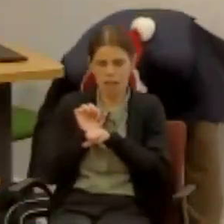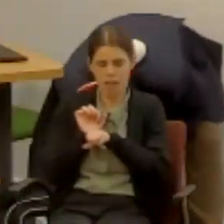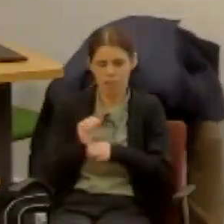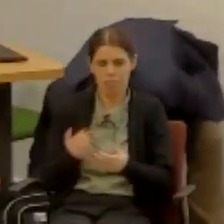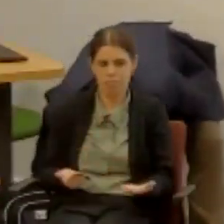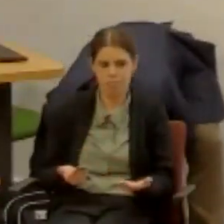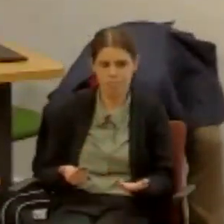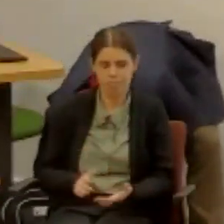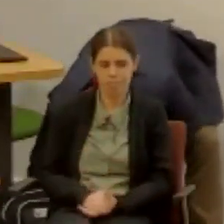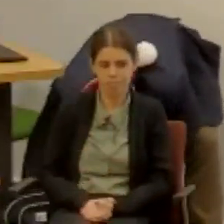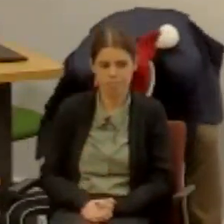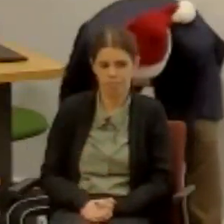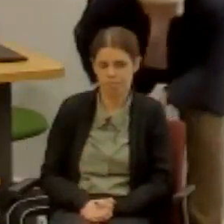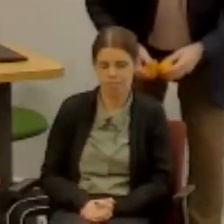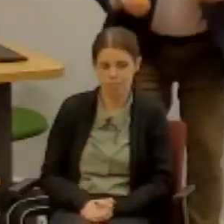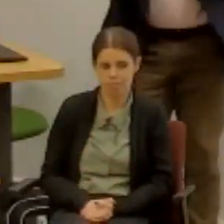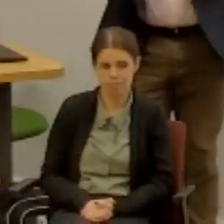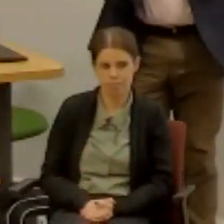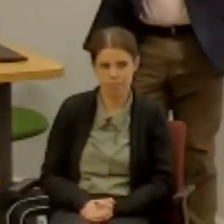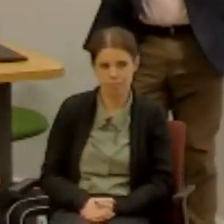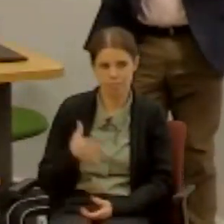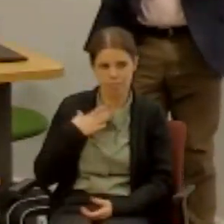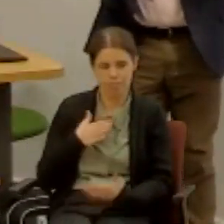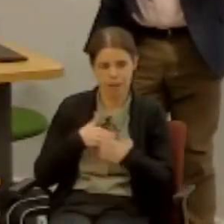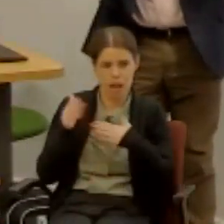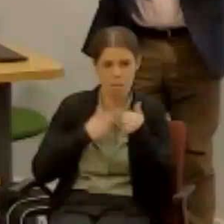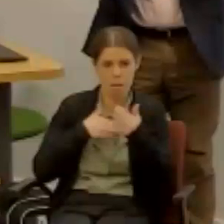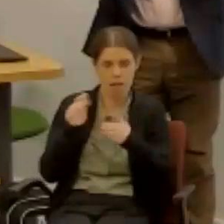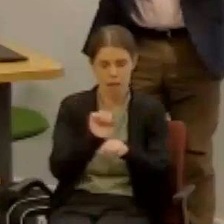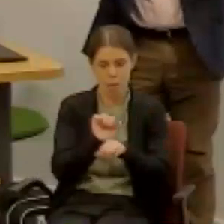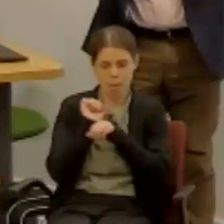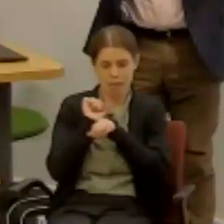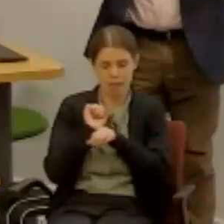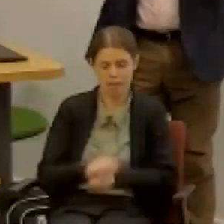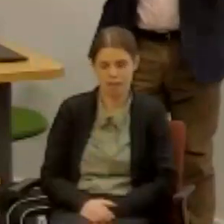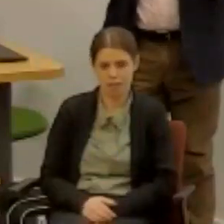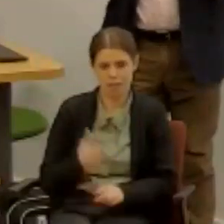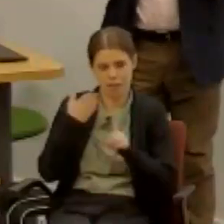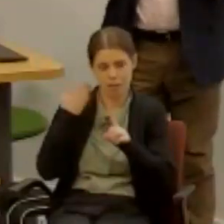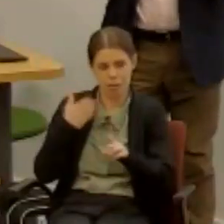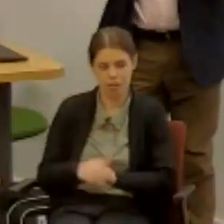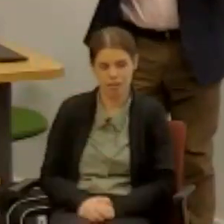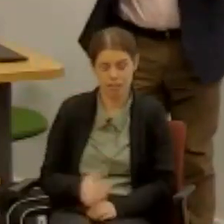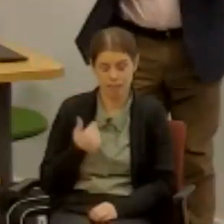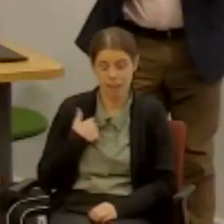So, we need to build in some impact protection. I'm serious.